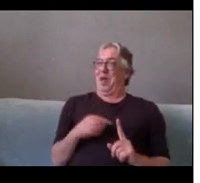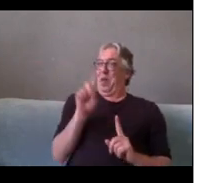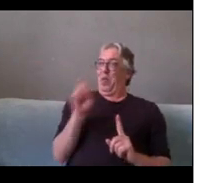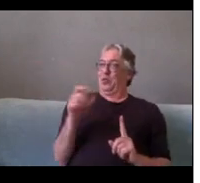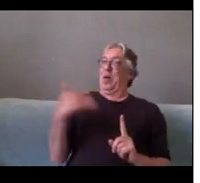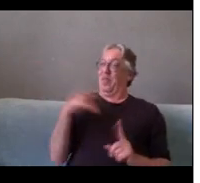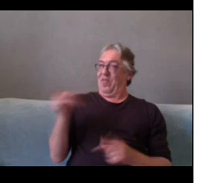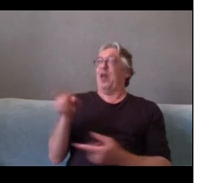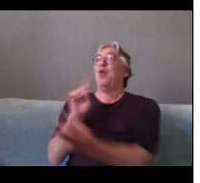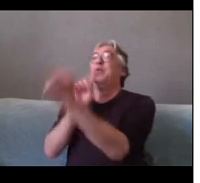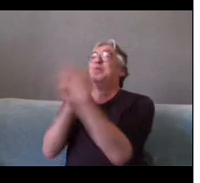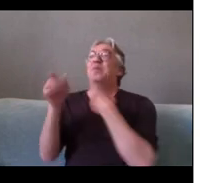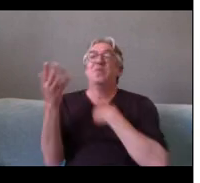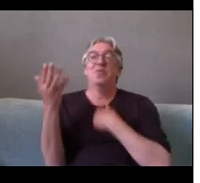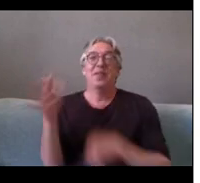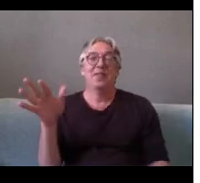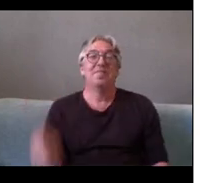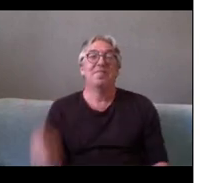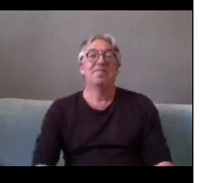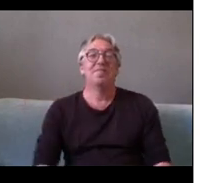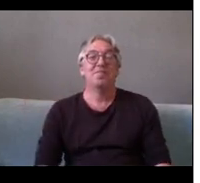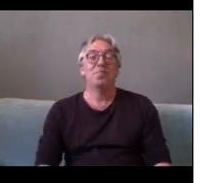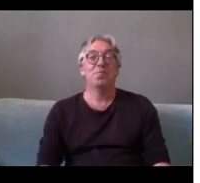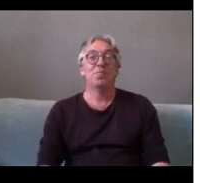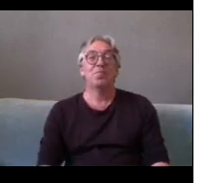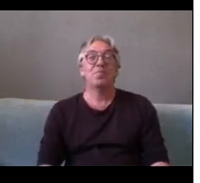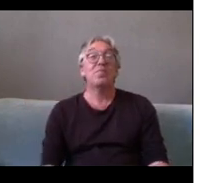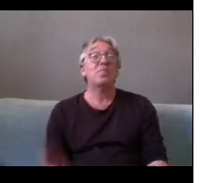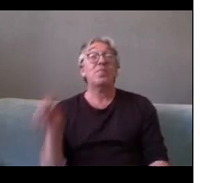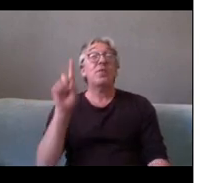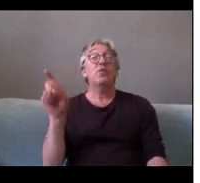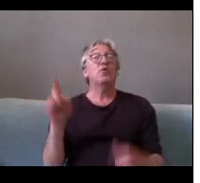which was how do so called mainstream organizations